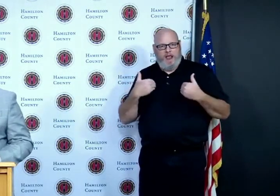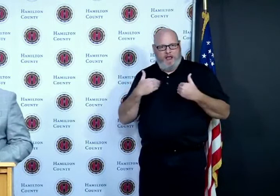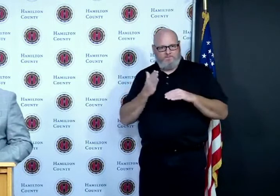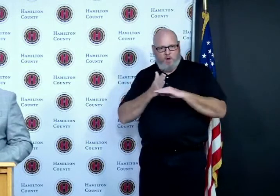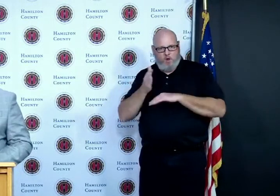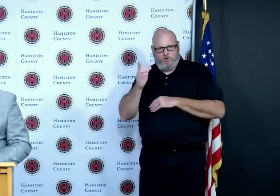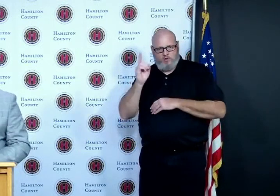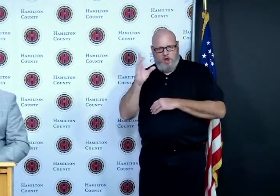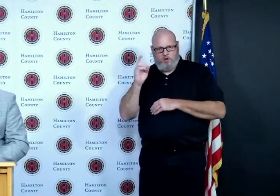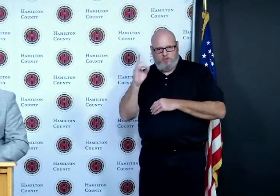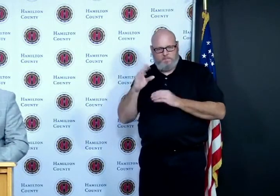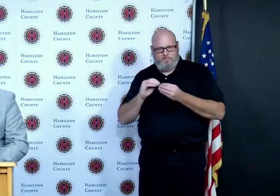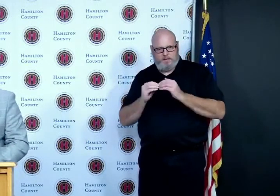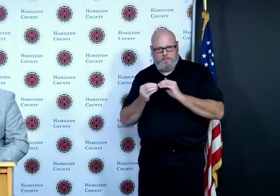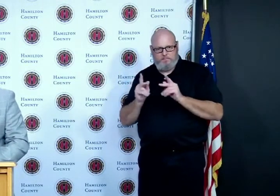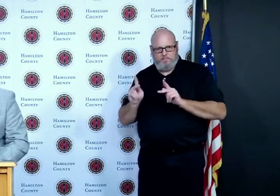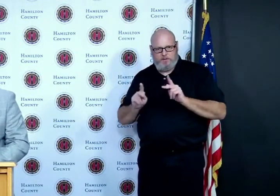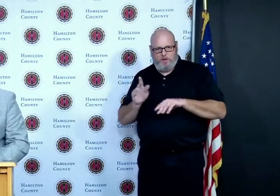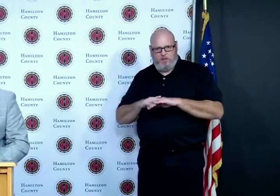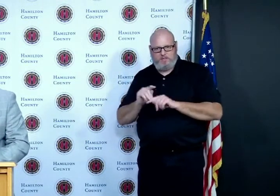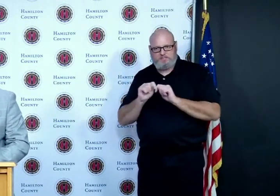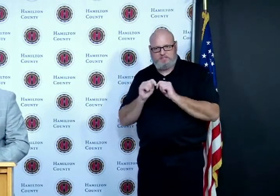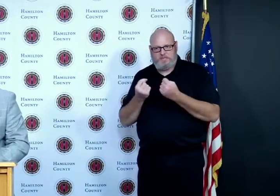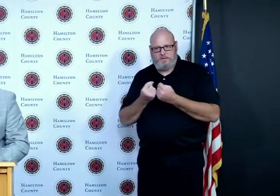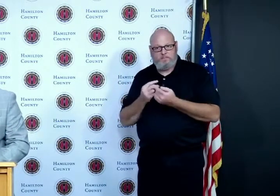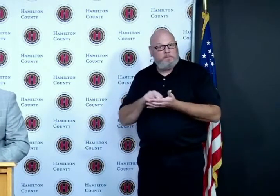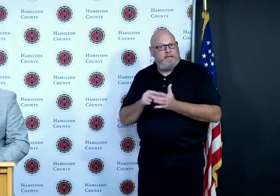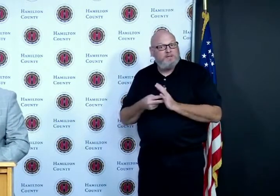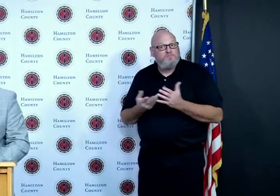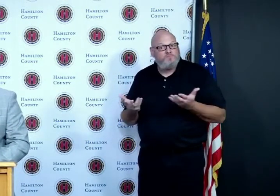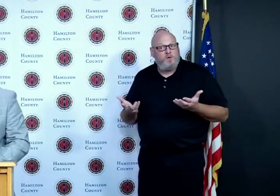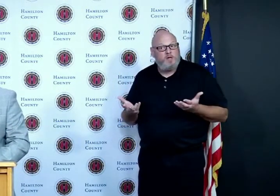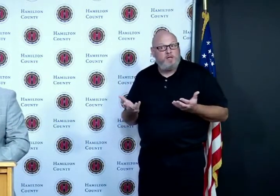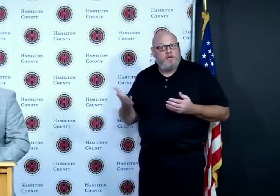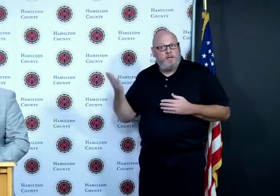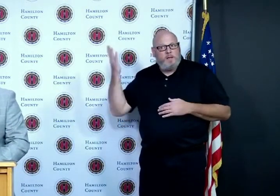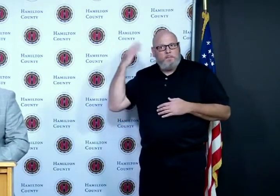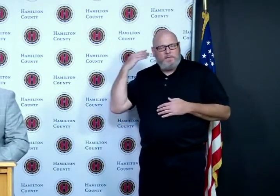now our cases are down which means they're not as busy as they once were but at the same time